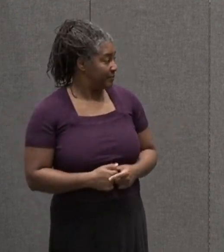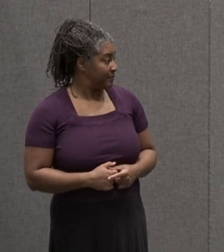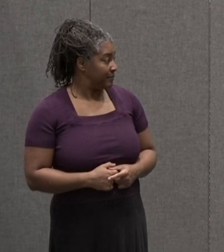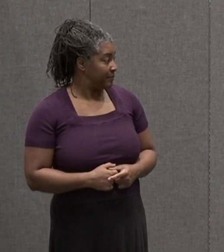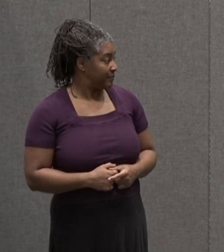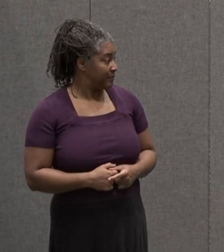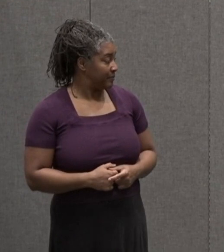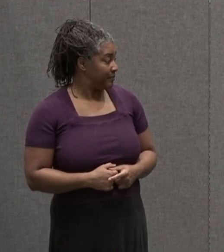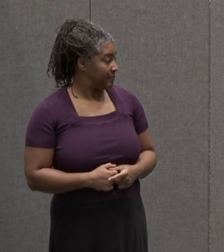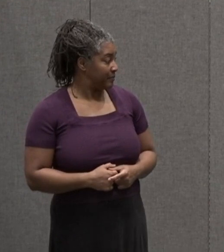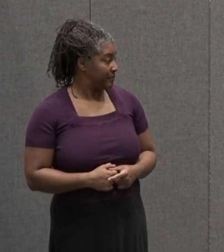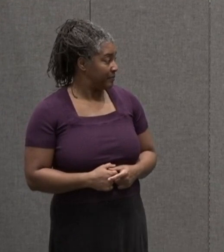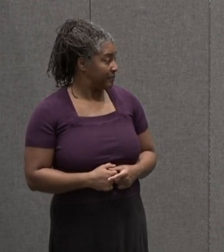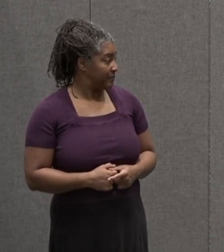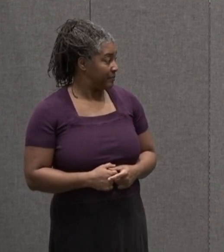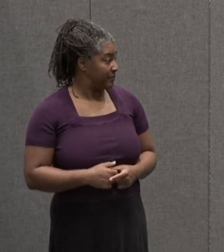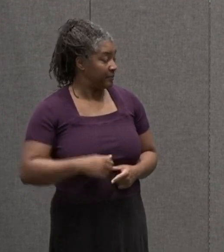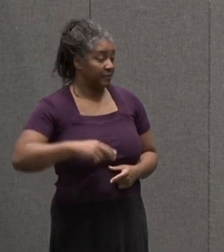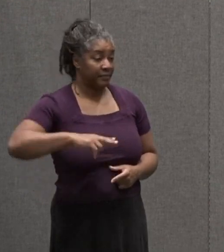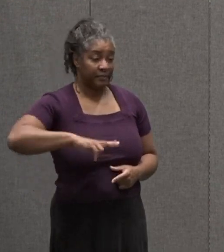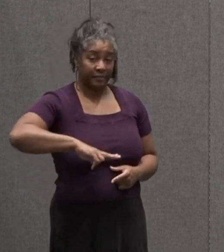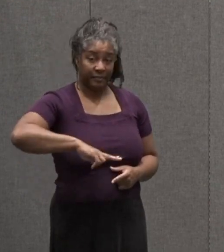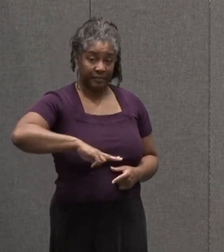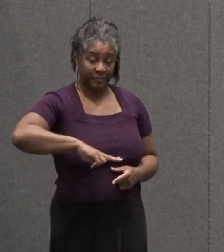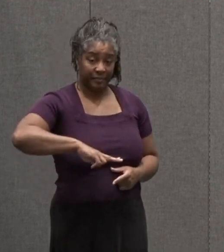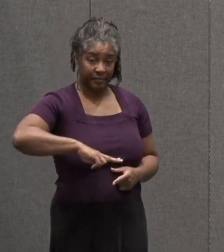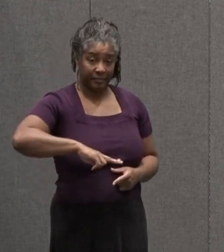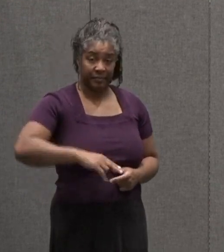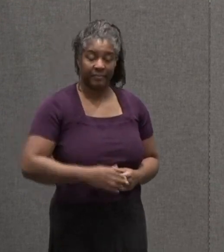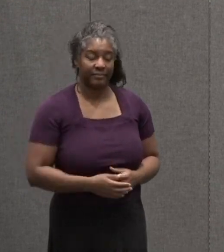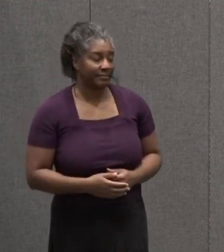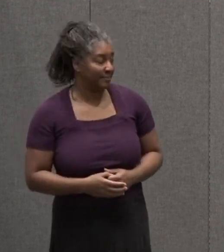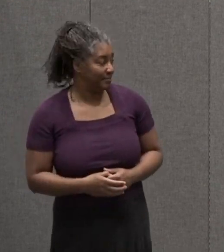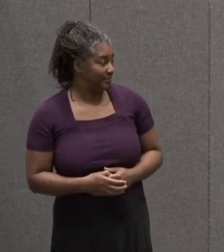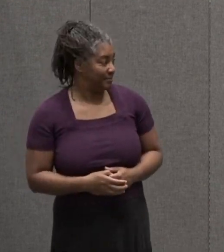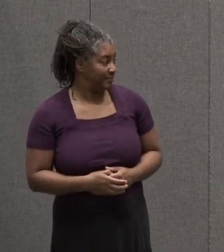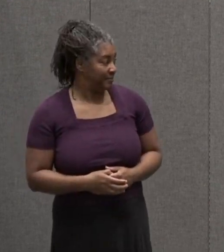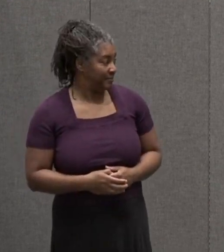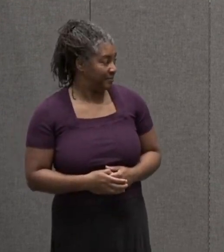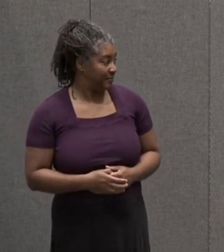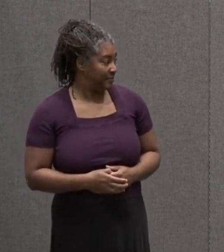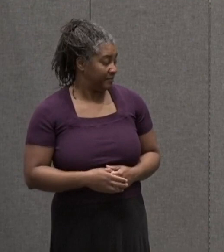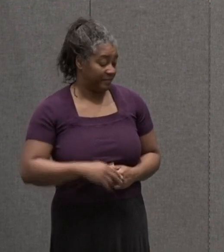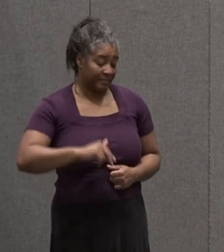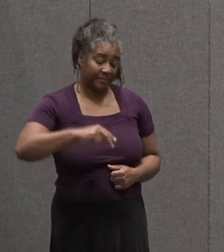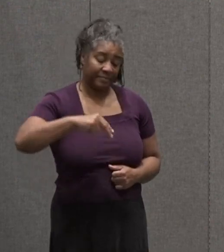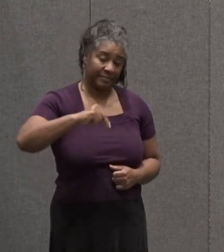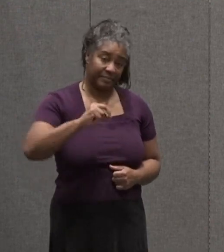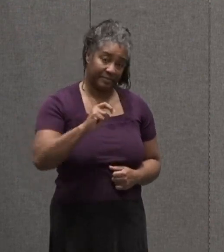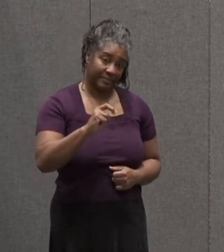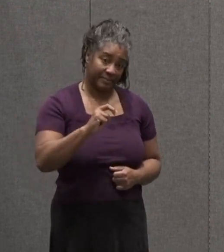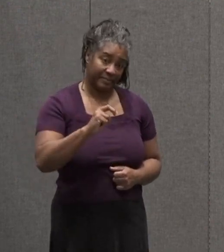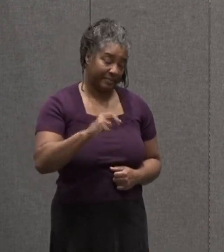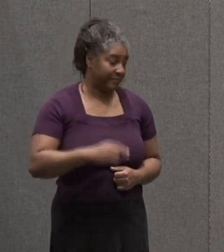Plank pose. Downward dog.